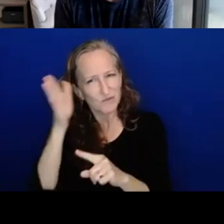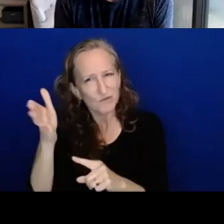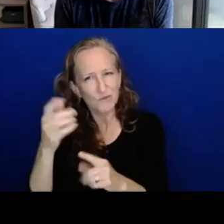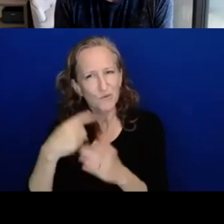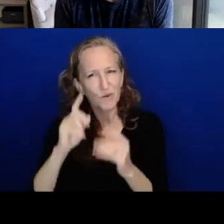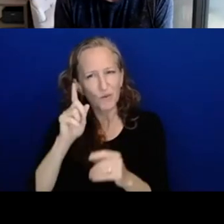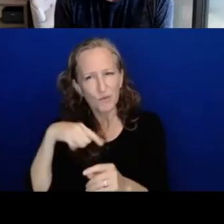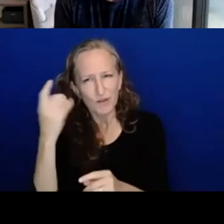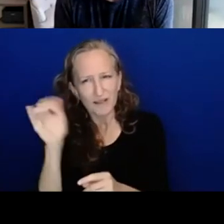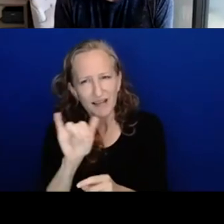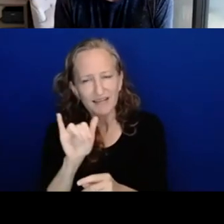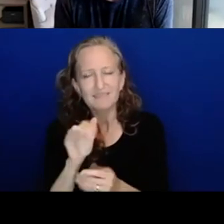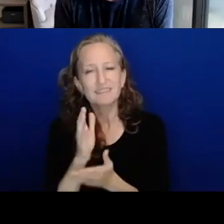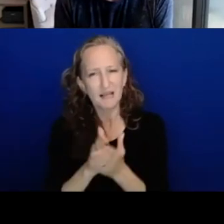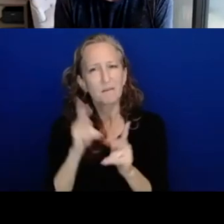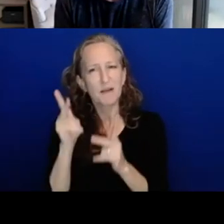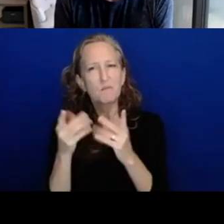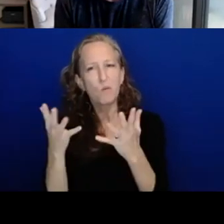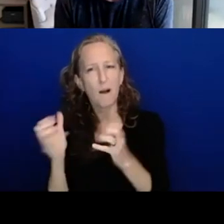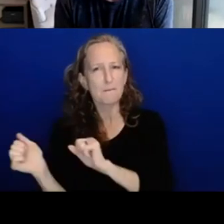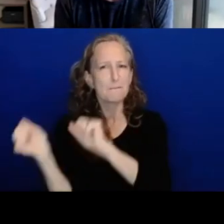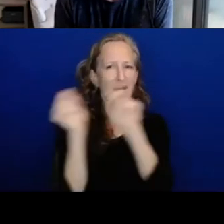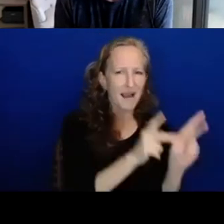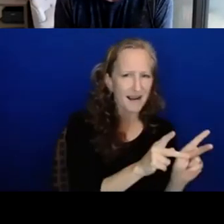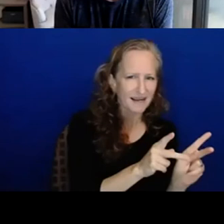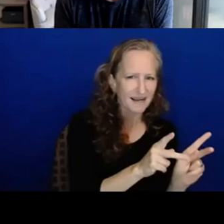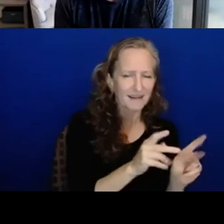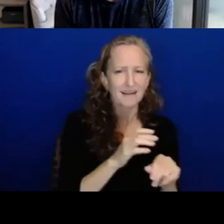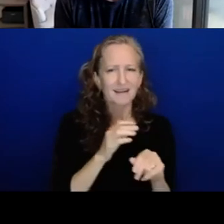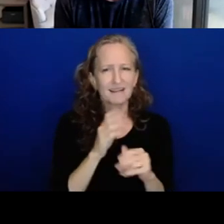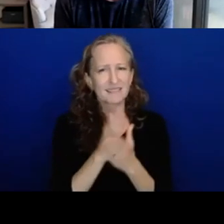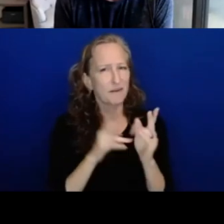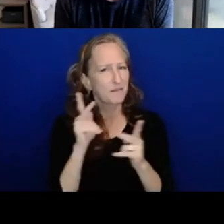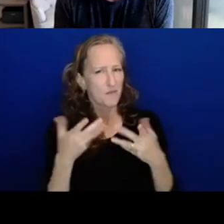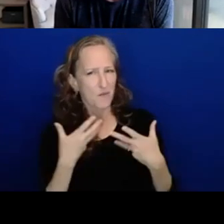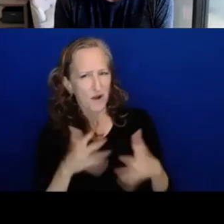And then there's this line of like future work in tech and future work non tech jobs.